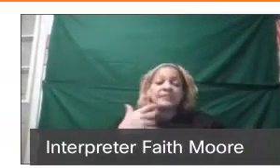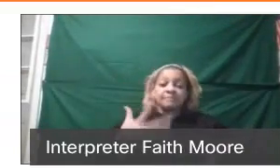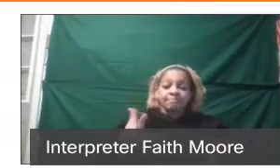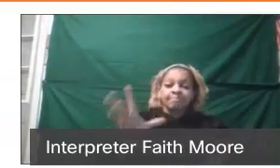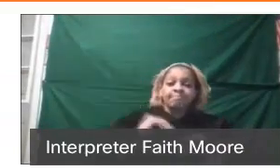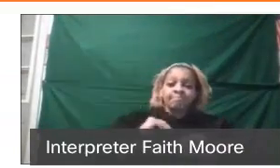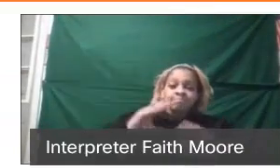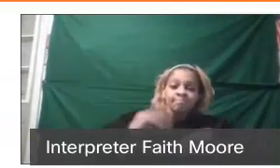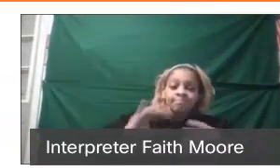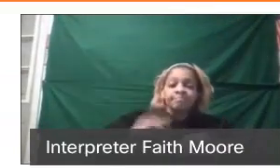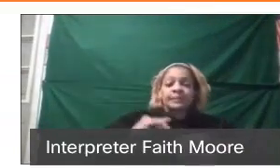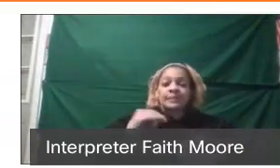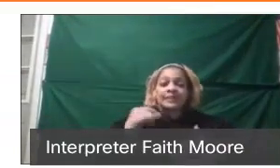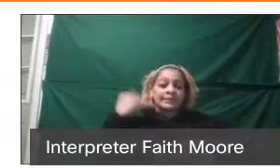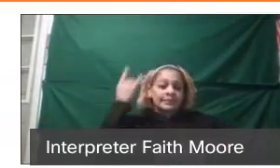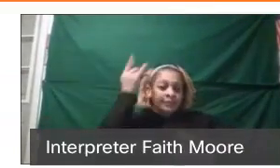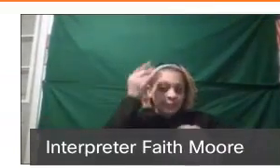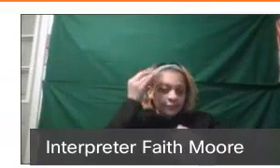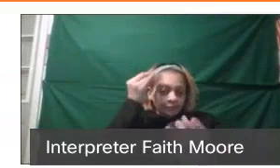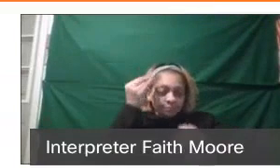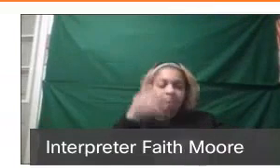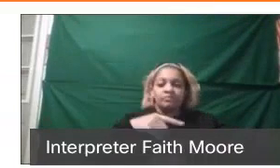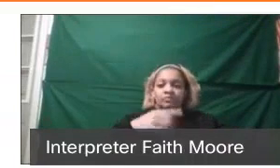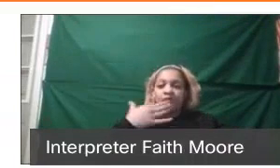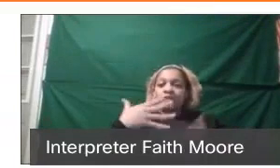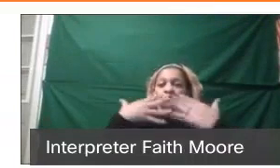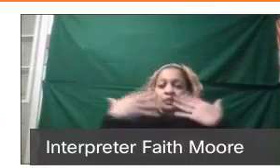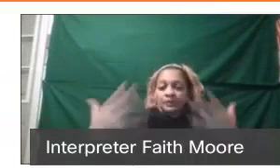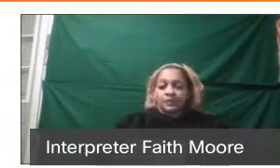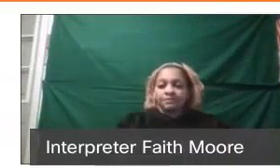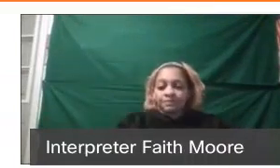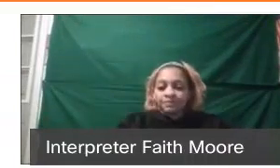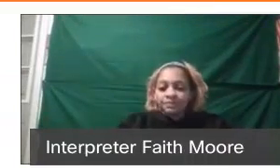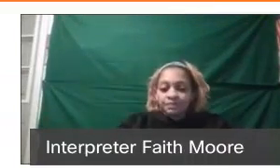Considerations Thank you very much. I will say something real quick. Sure.